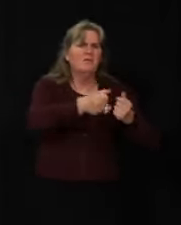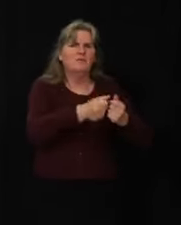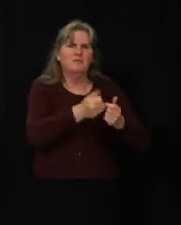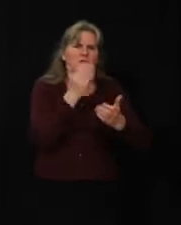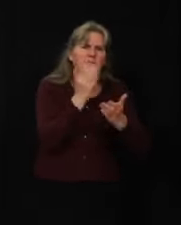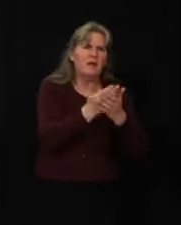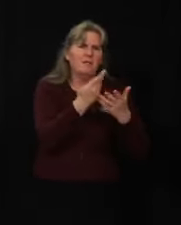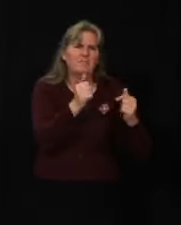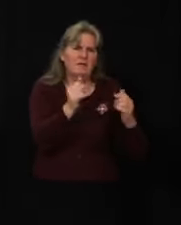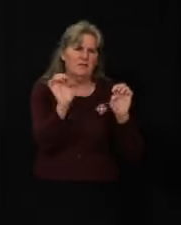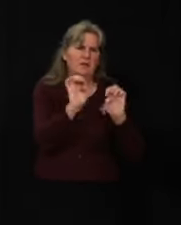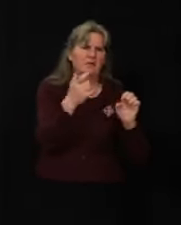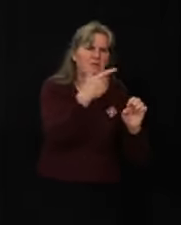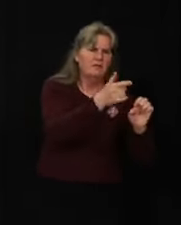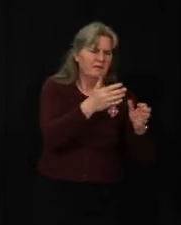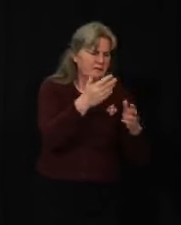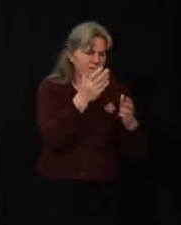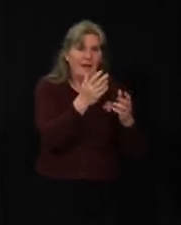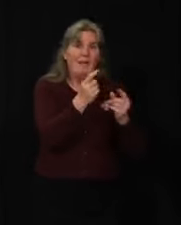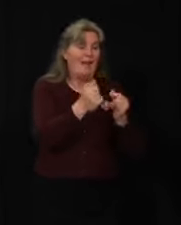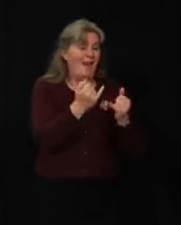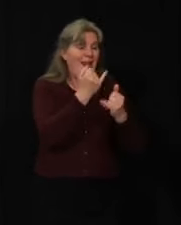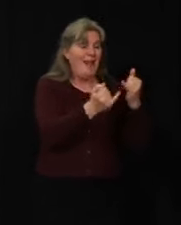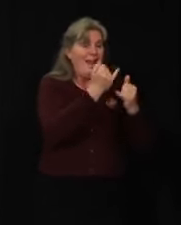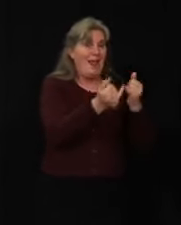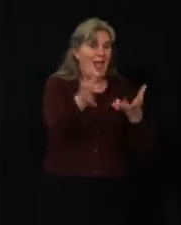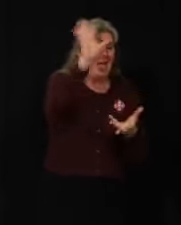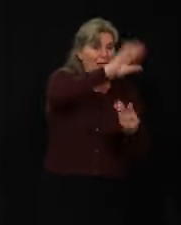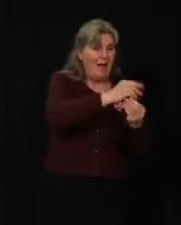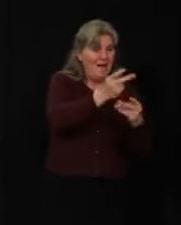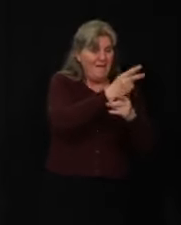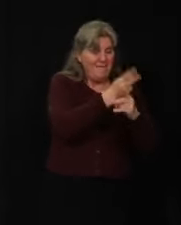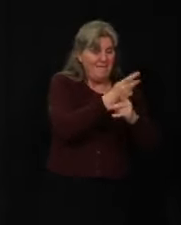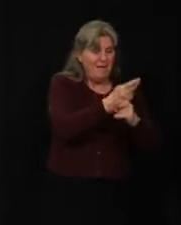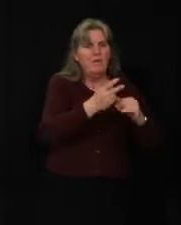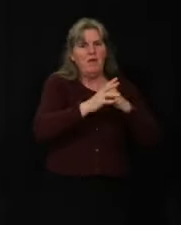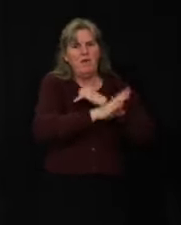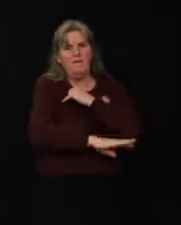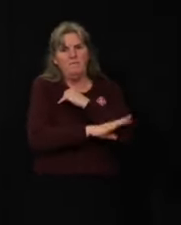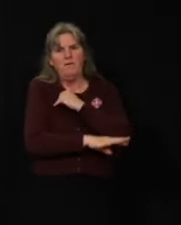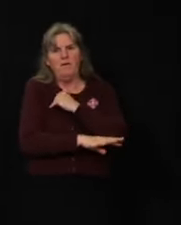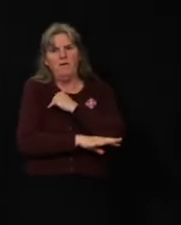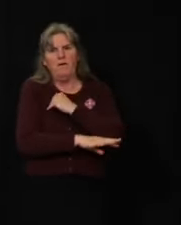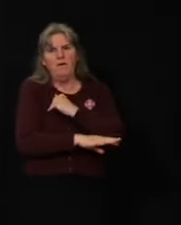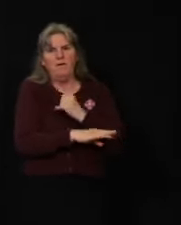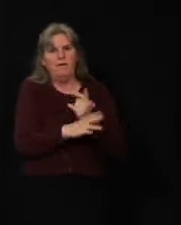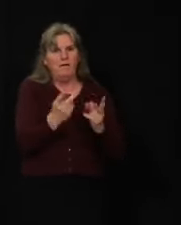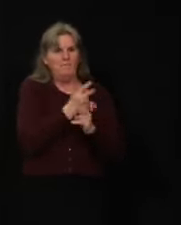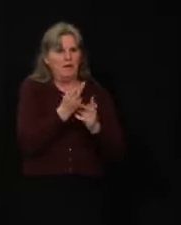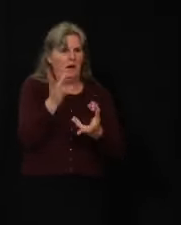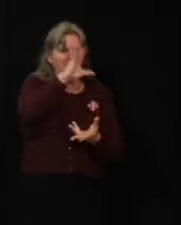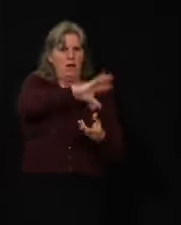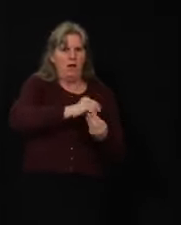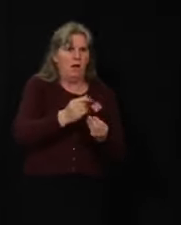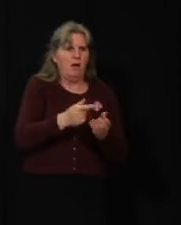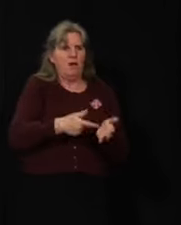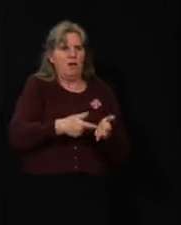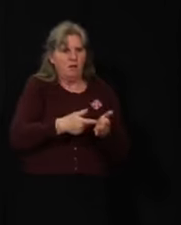established and then an inspection process can occur in the weeks to come but without holding up the ability of, for